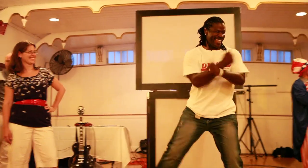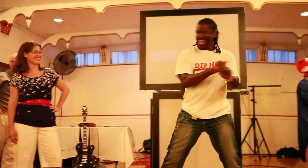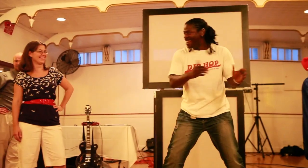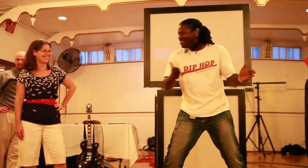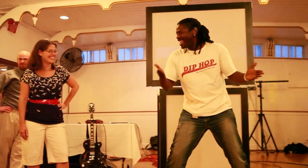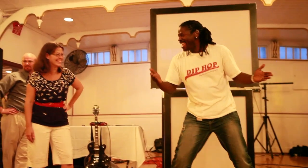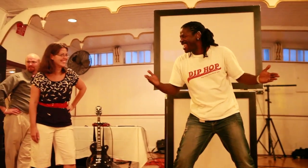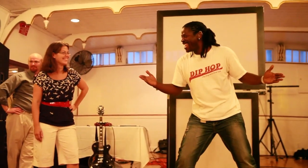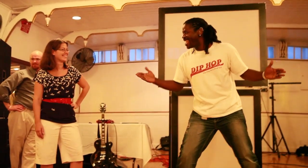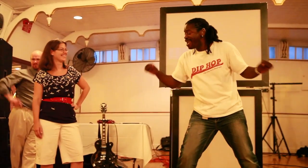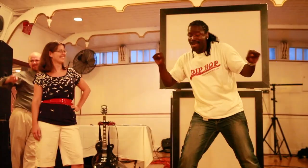Anything is possible.